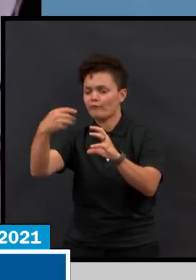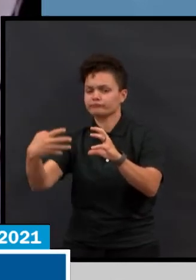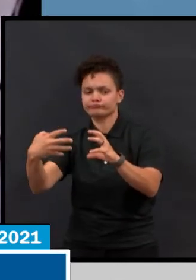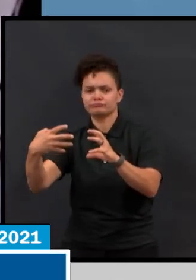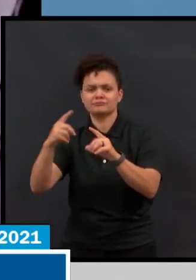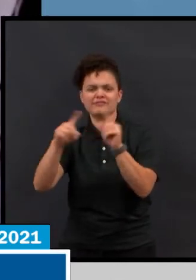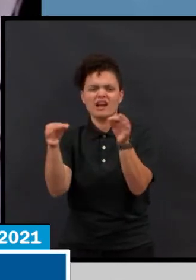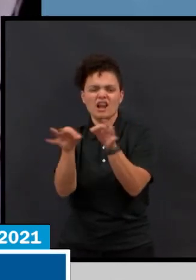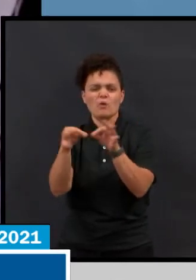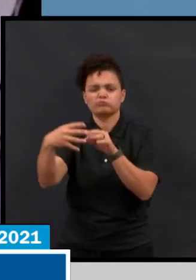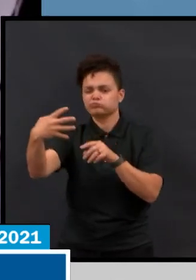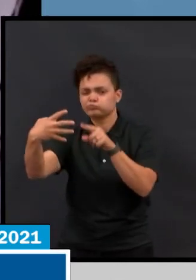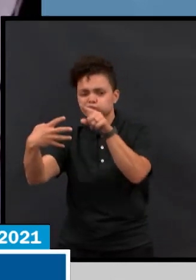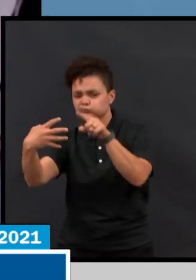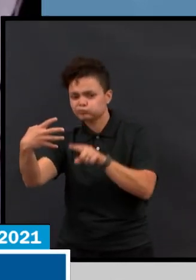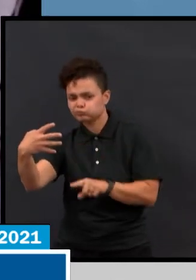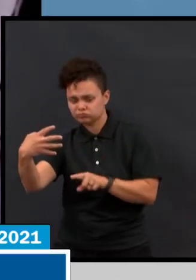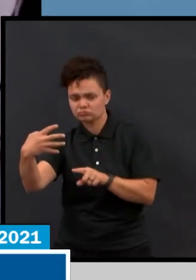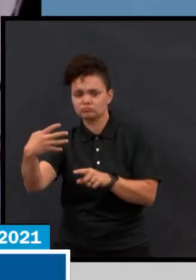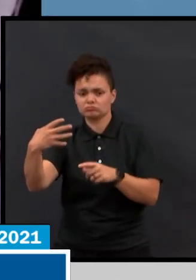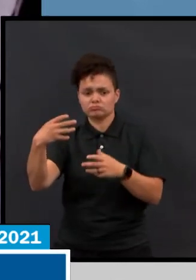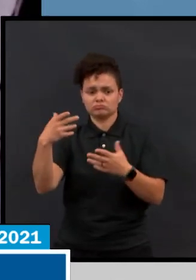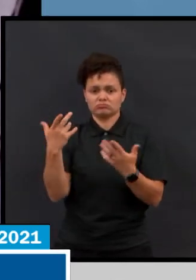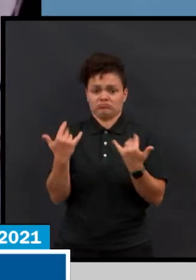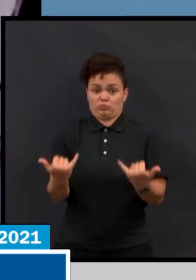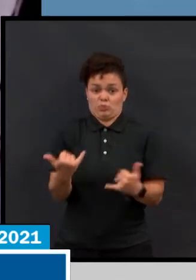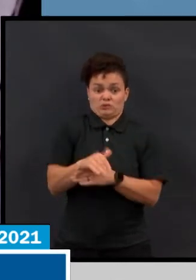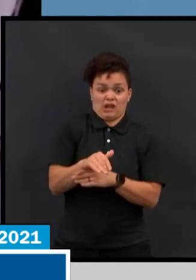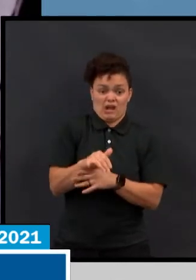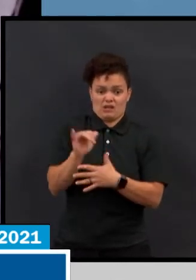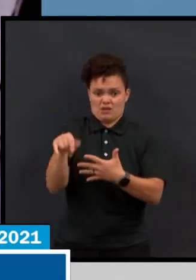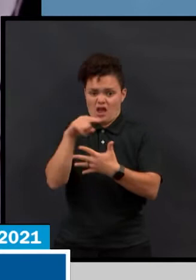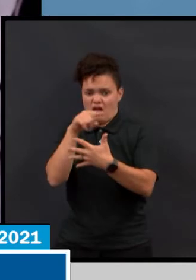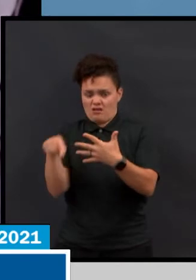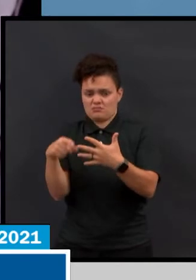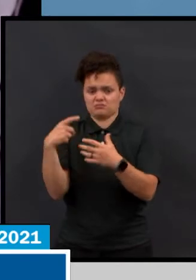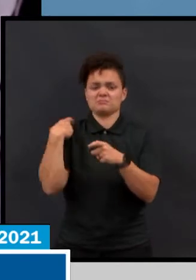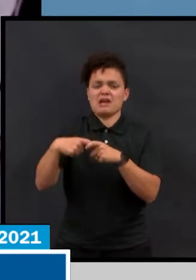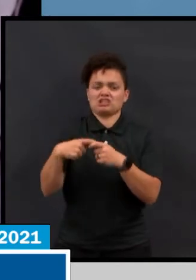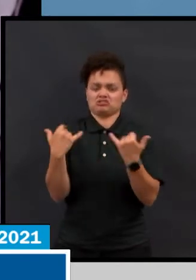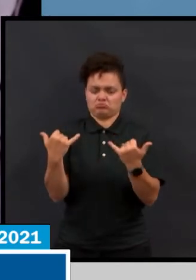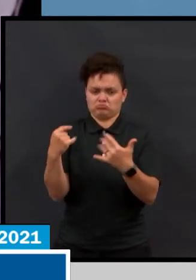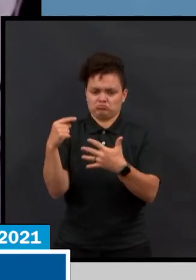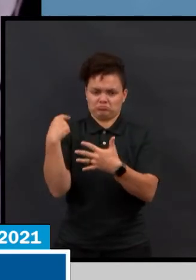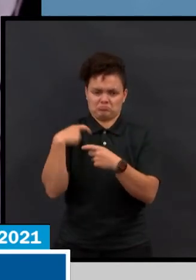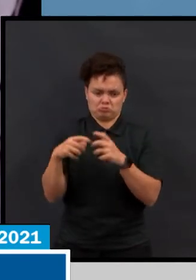for this particular cic was spanish so speaking of translator your translator tonight will be